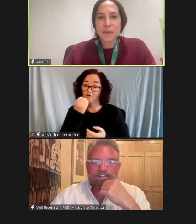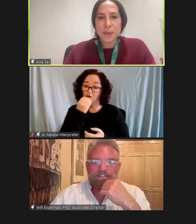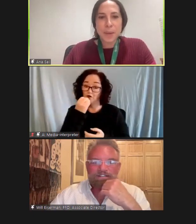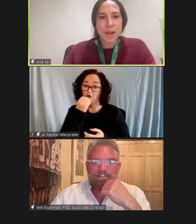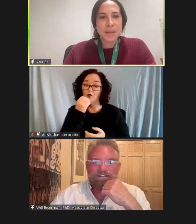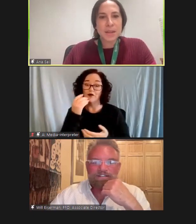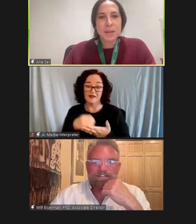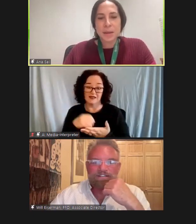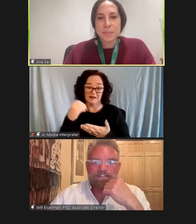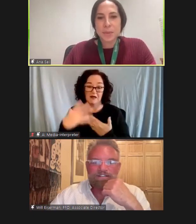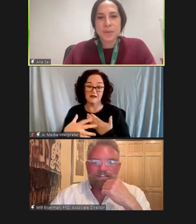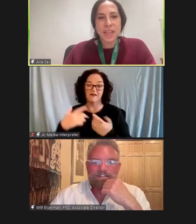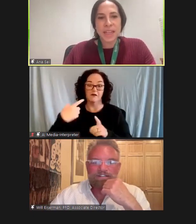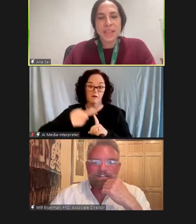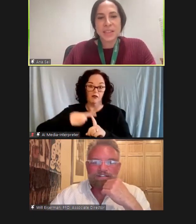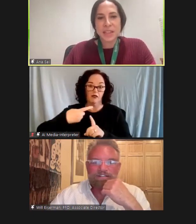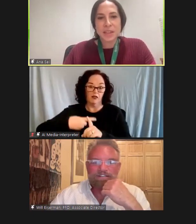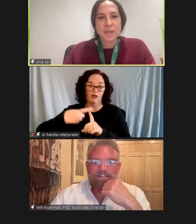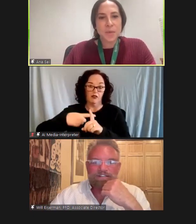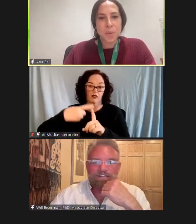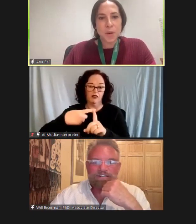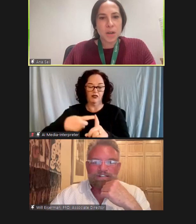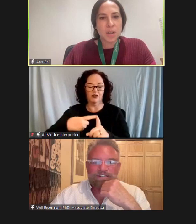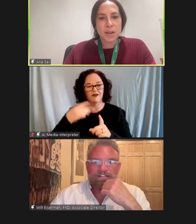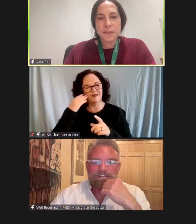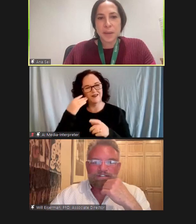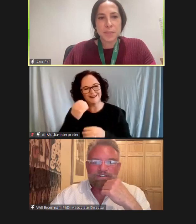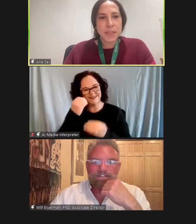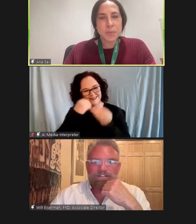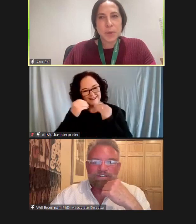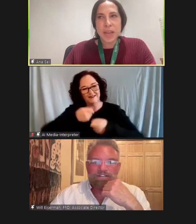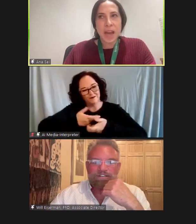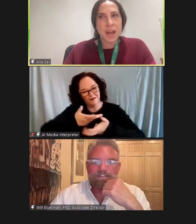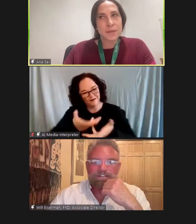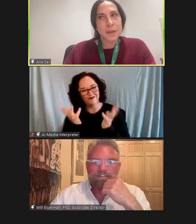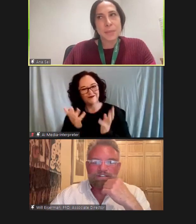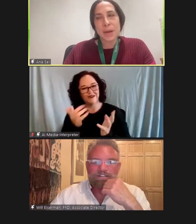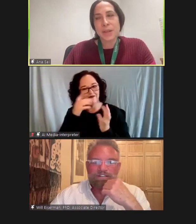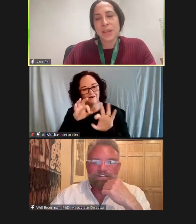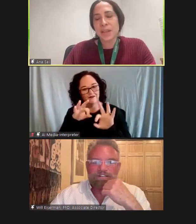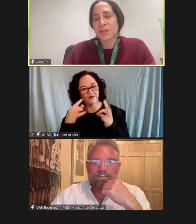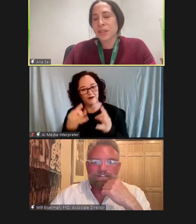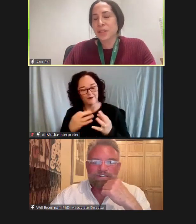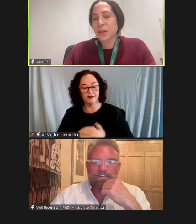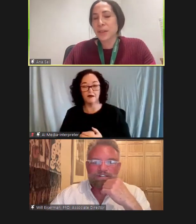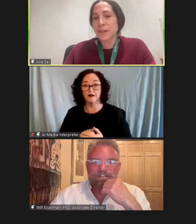month um providing dinner for our